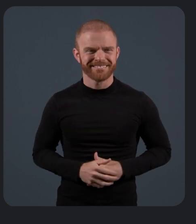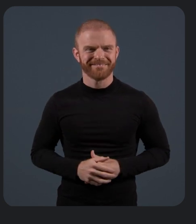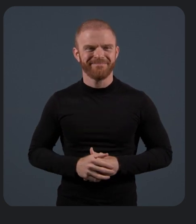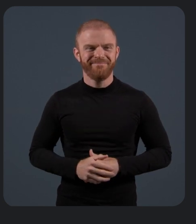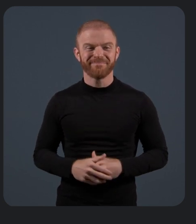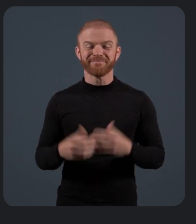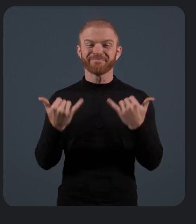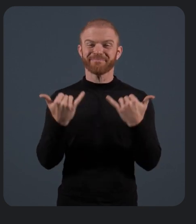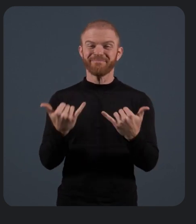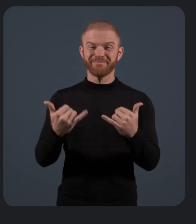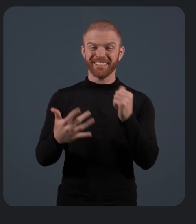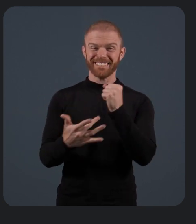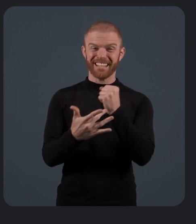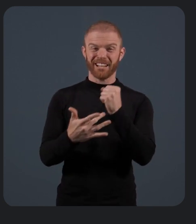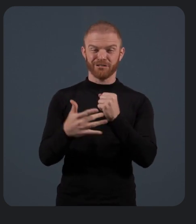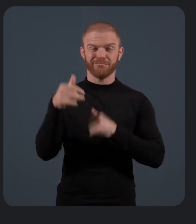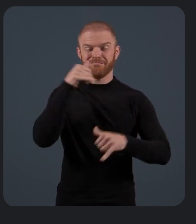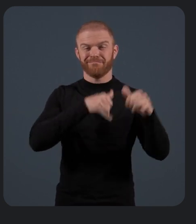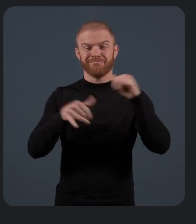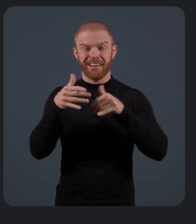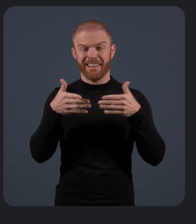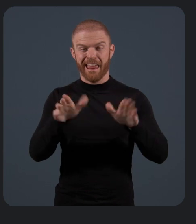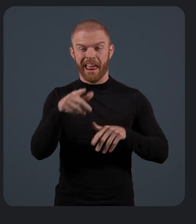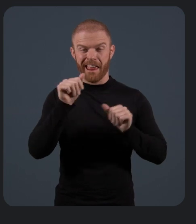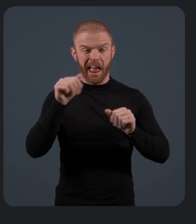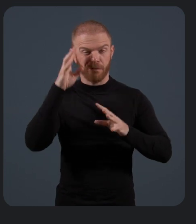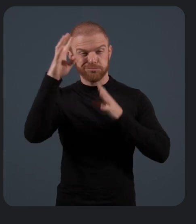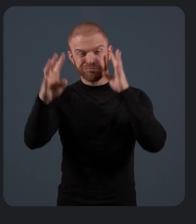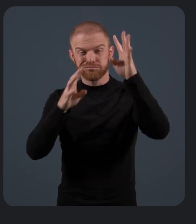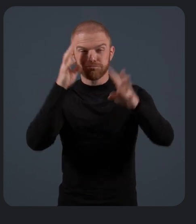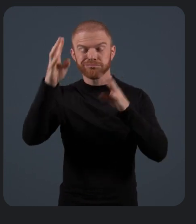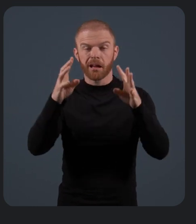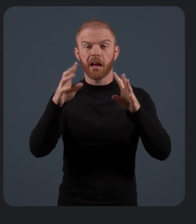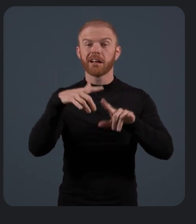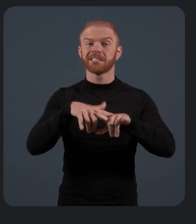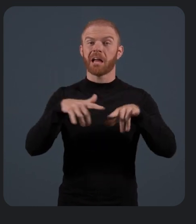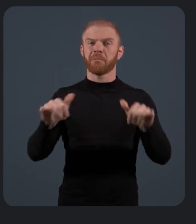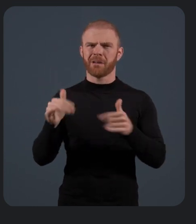Today, technology allows you to be much more inventive.